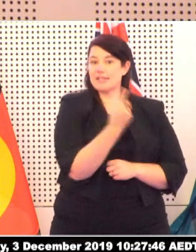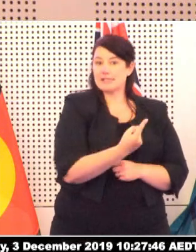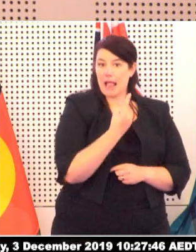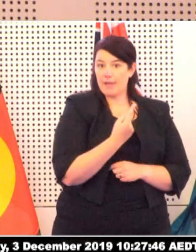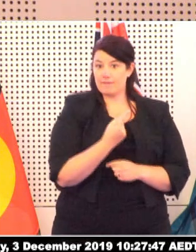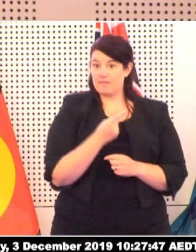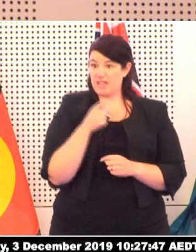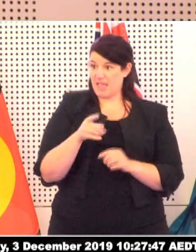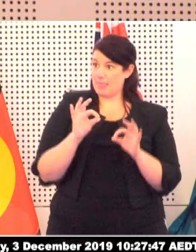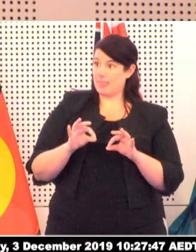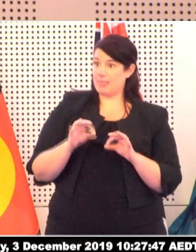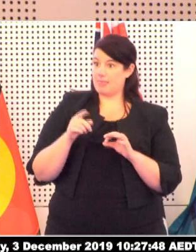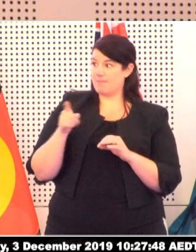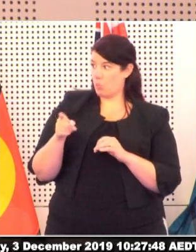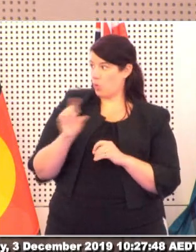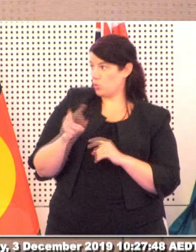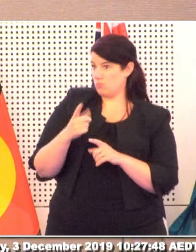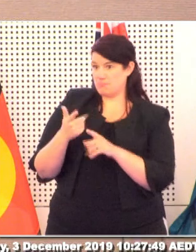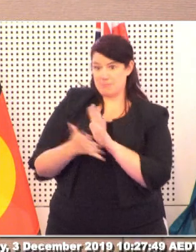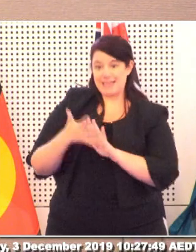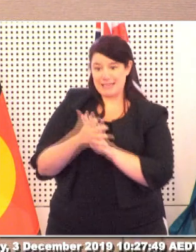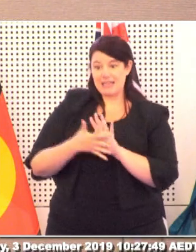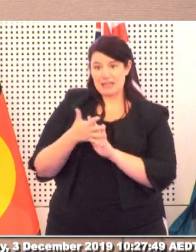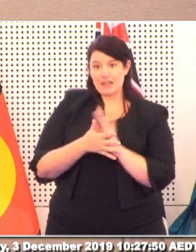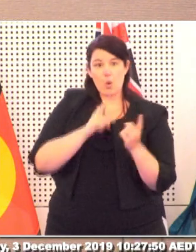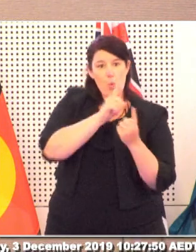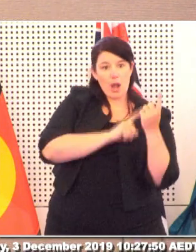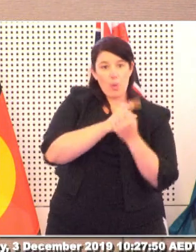Is that implicit or is that just a comparison for cost purposes?